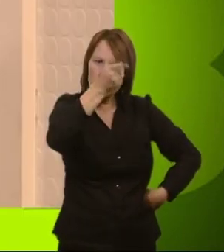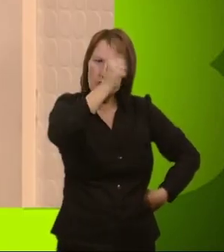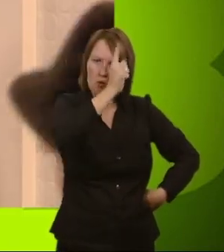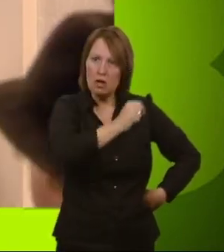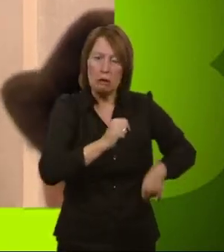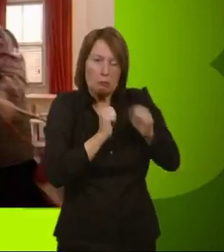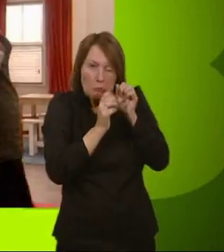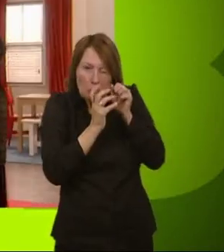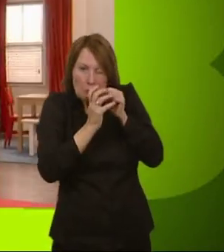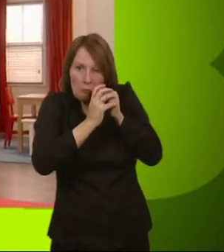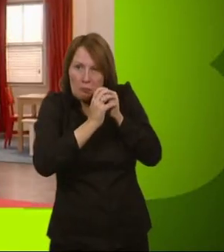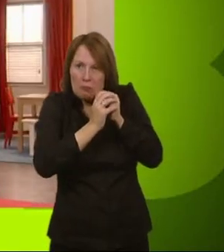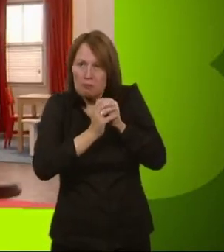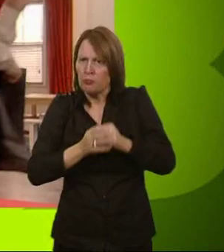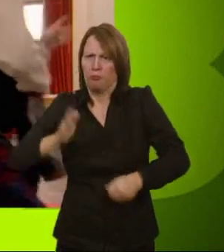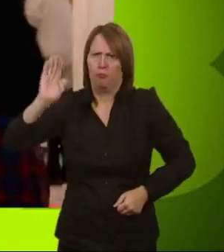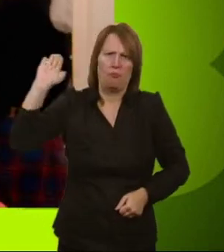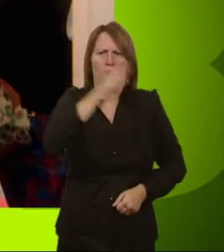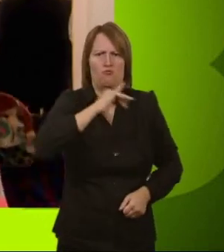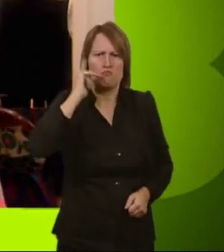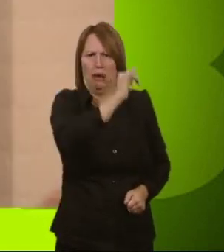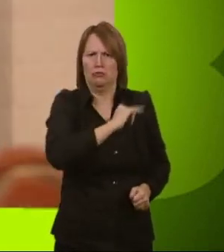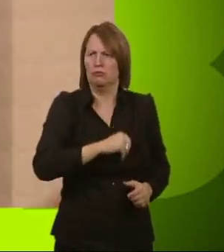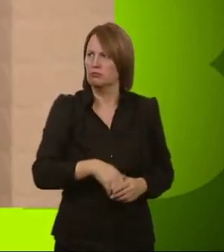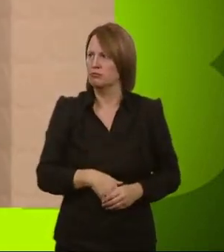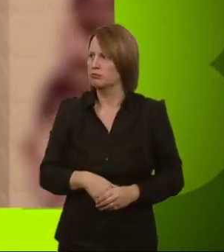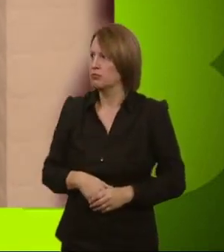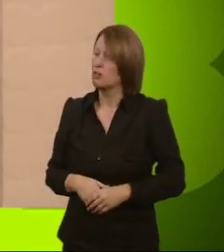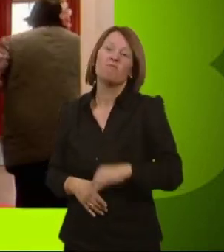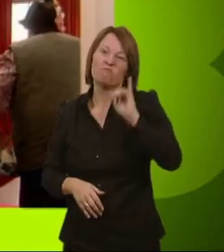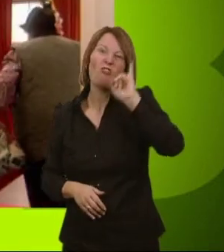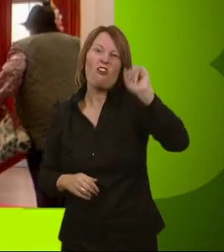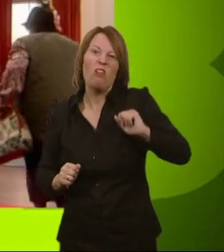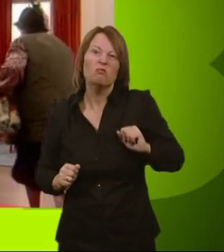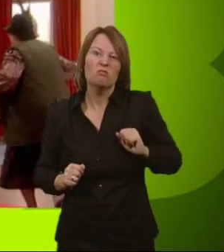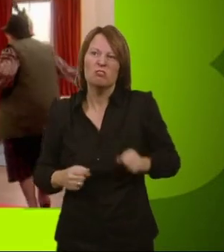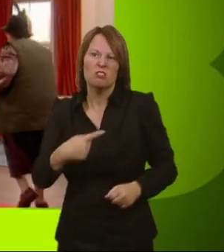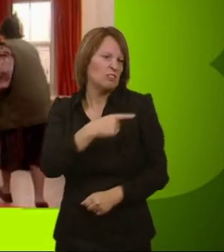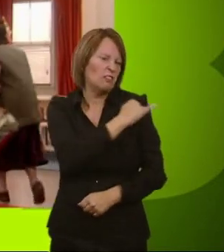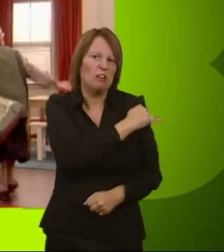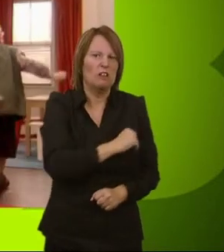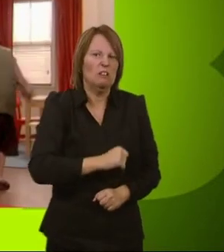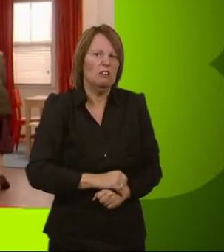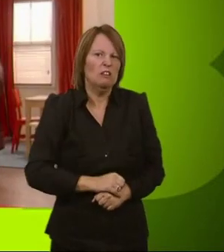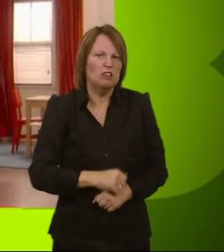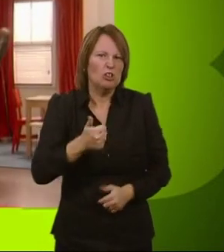you this is all your fault bear you going to start playing with those bad